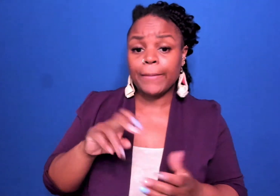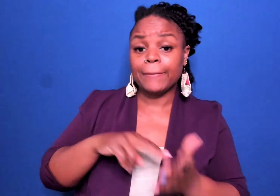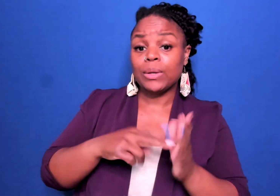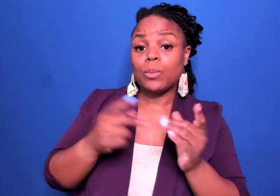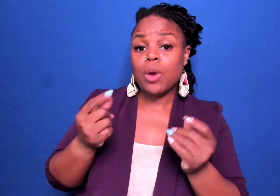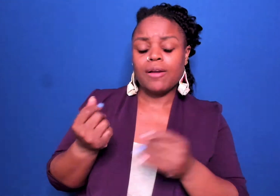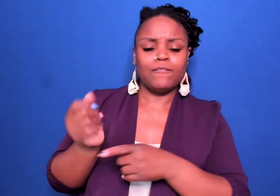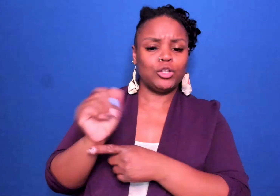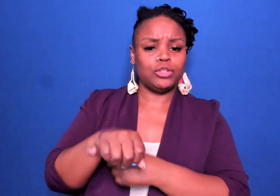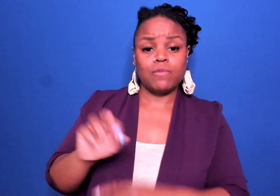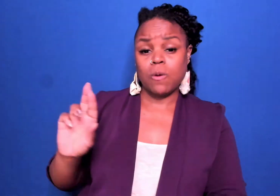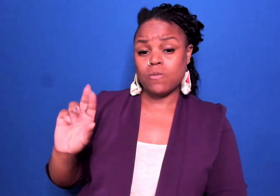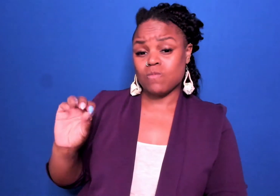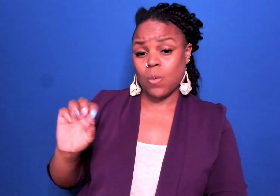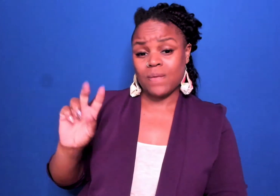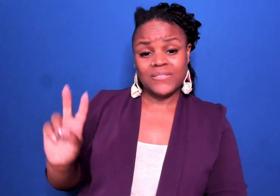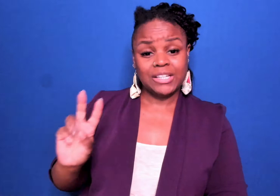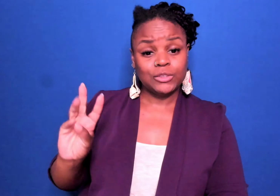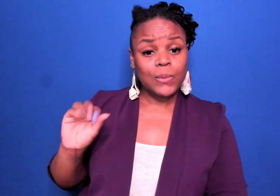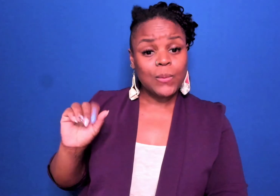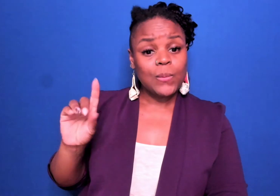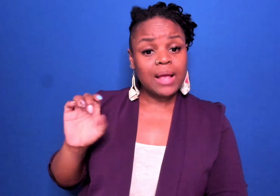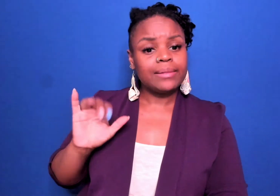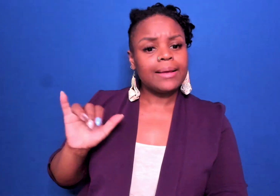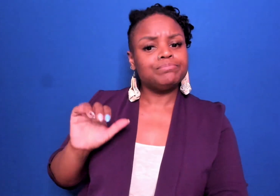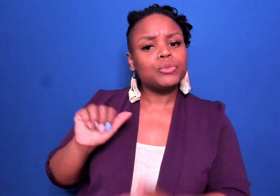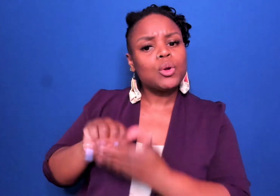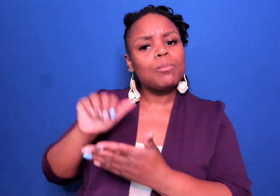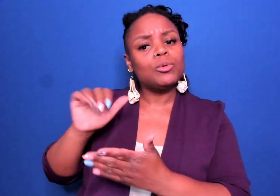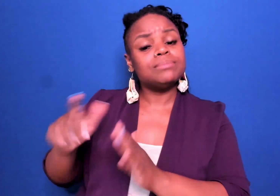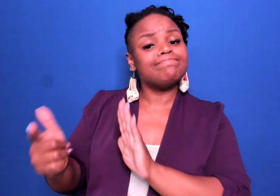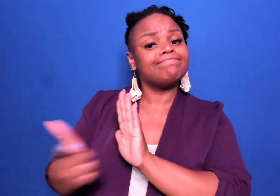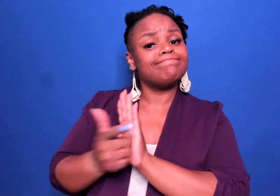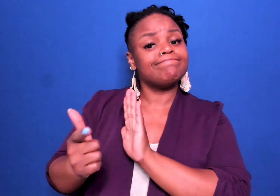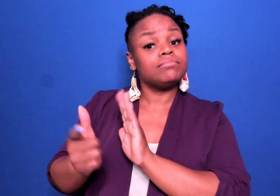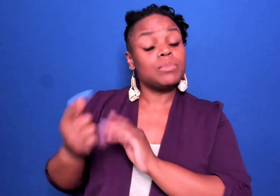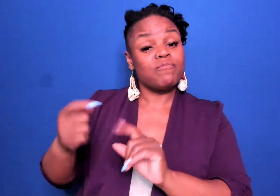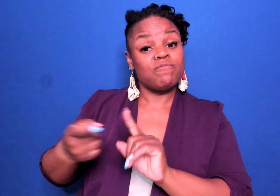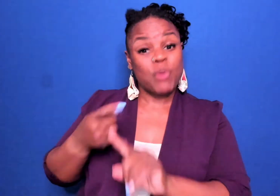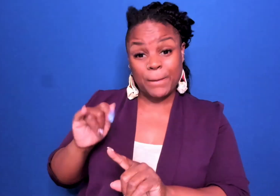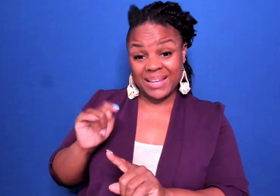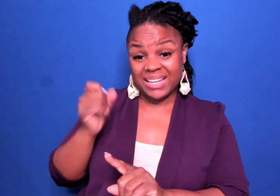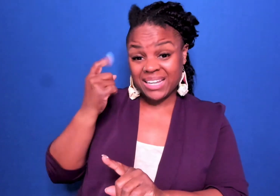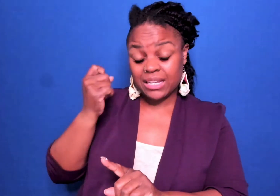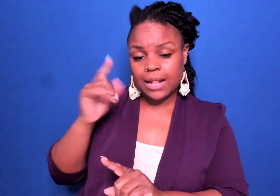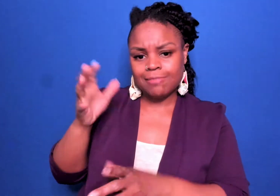means that the overturning of Roe v. Wade, like the abortion bans that came before it,